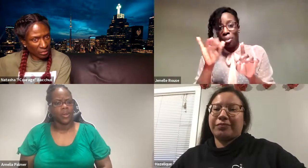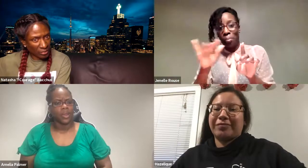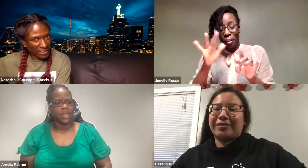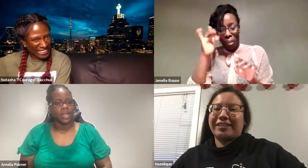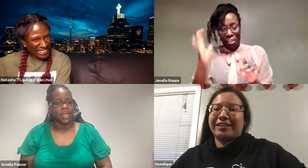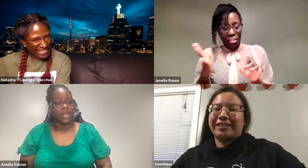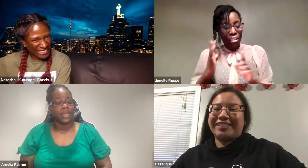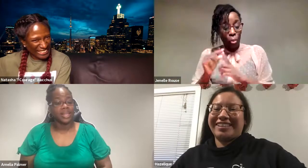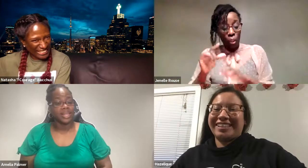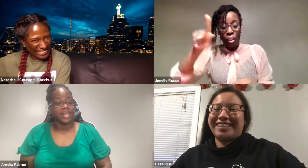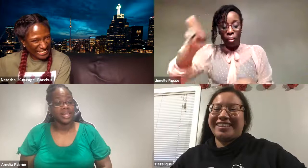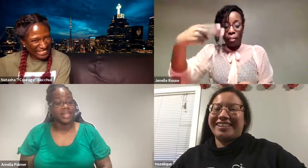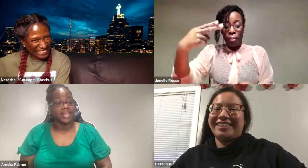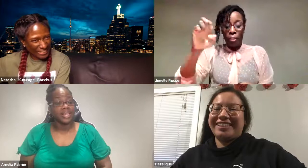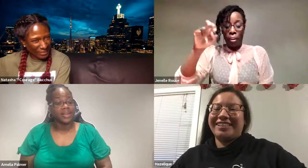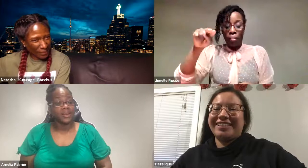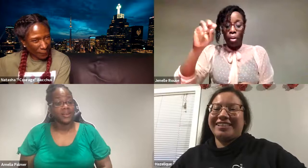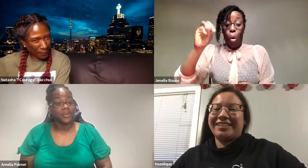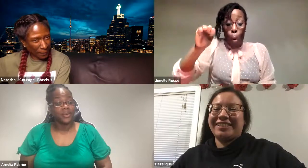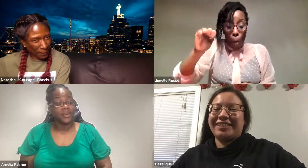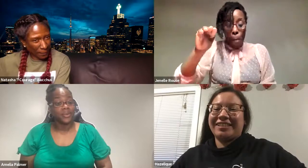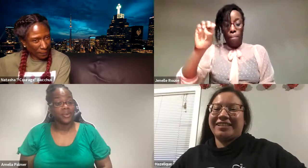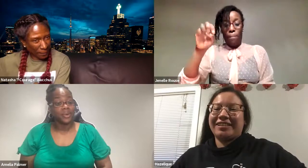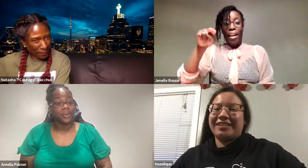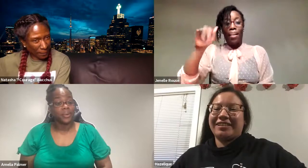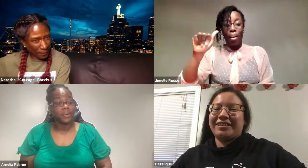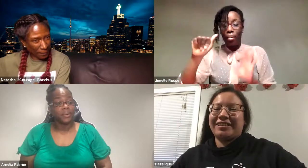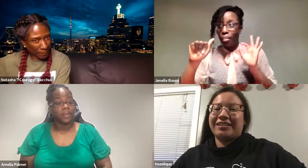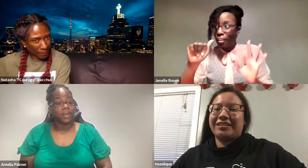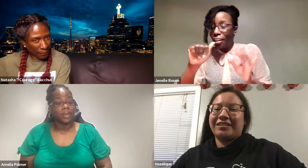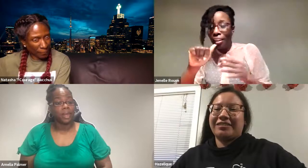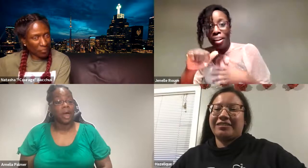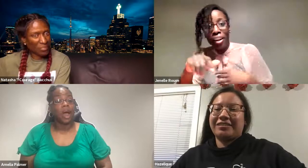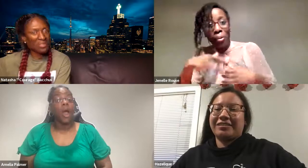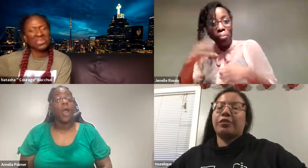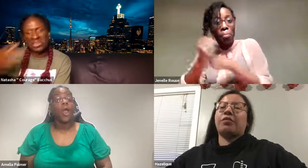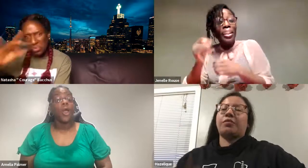sorry i'm trying to spell it, give me one sec. it's called-- [interpreter clarifying] okay